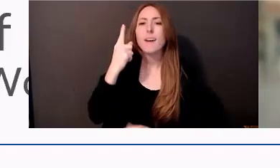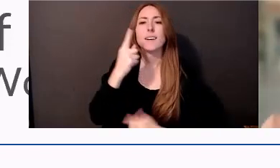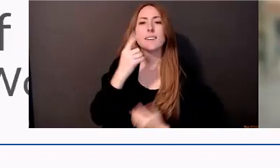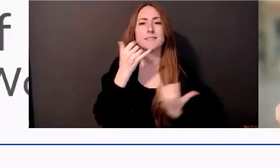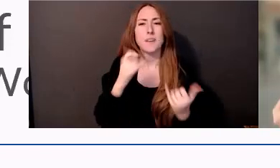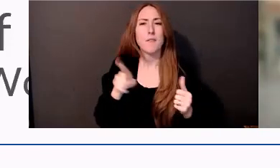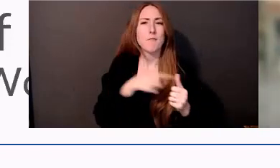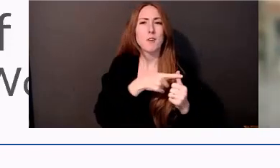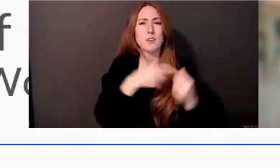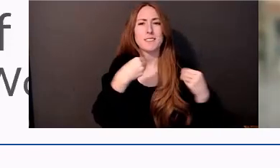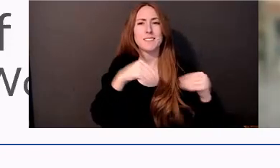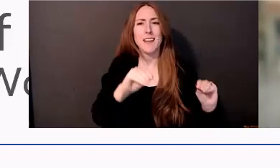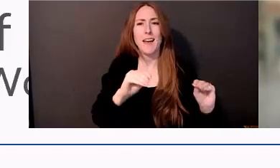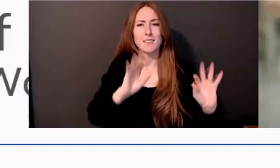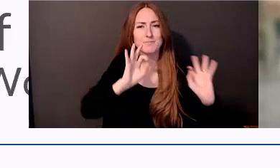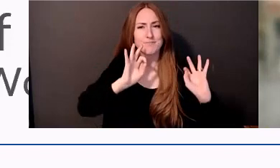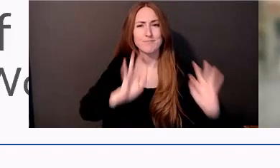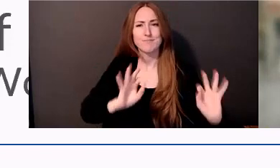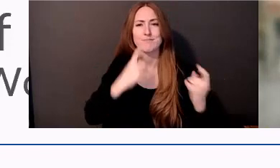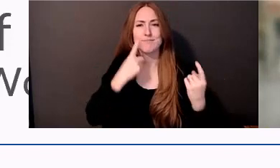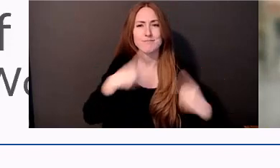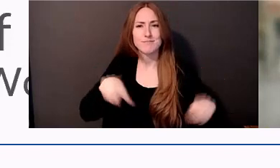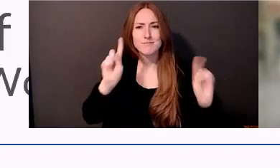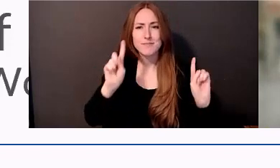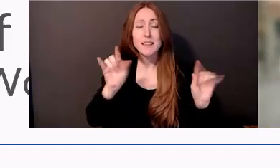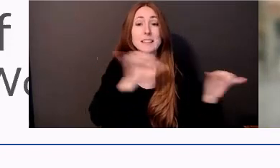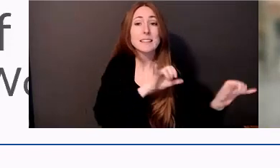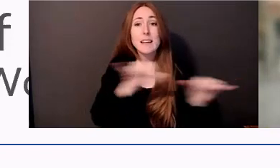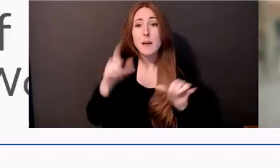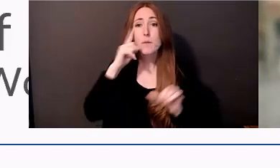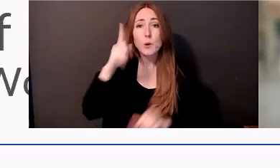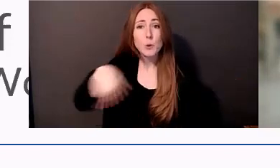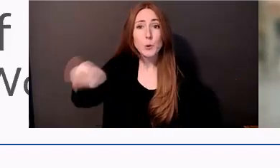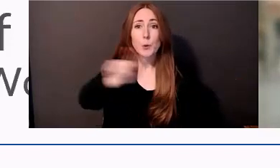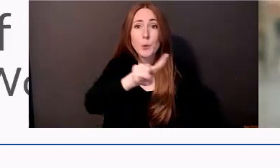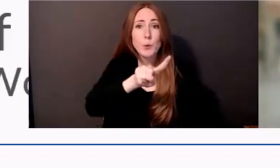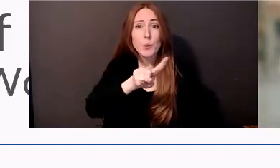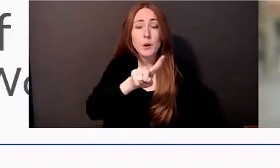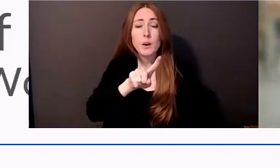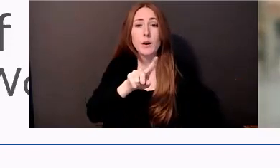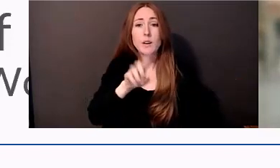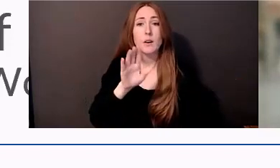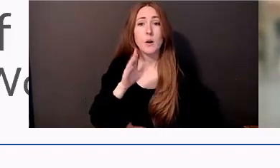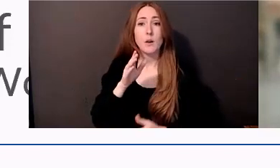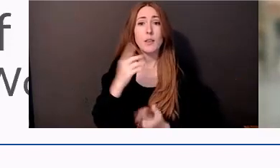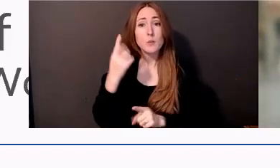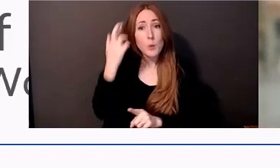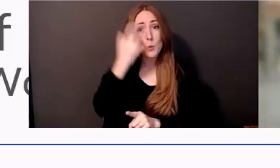Same goes for whatever you're doing. There is promise in what you do. There's a reason why you might be funded